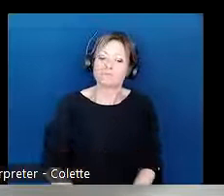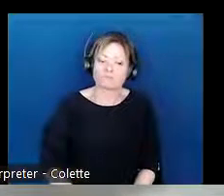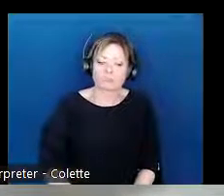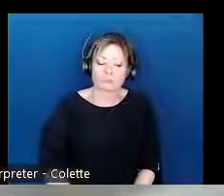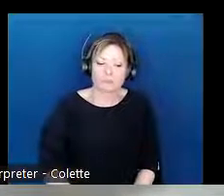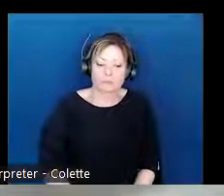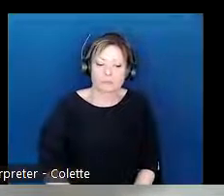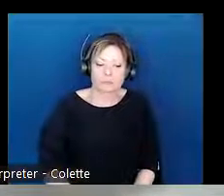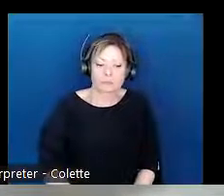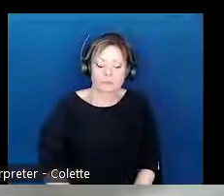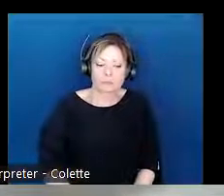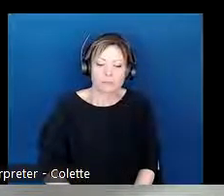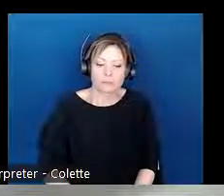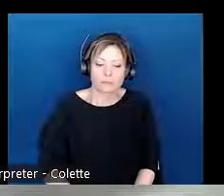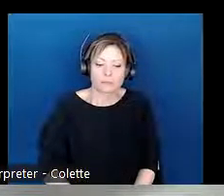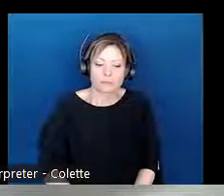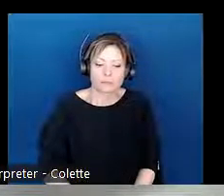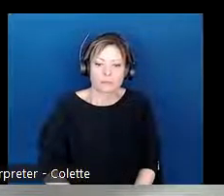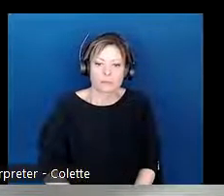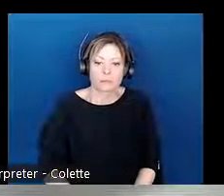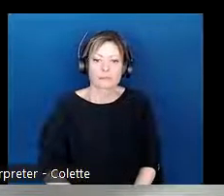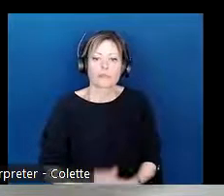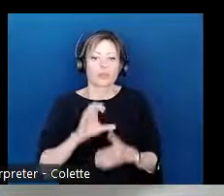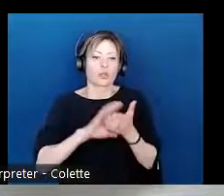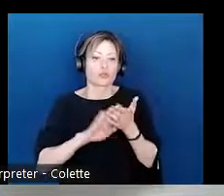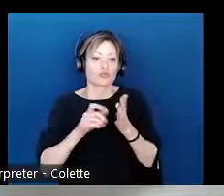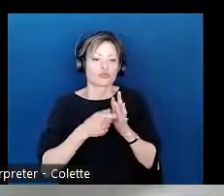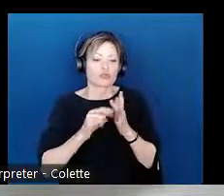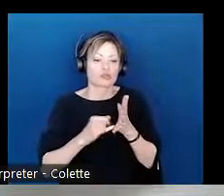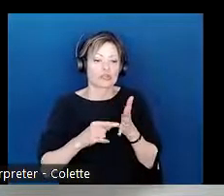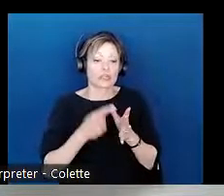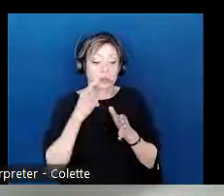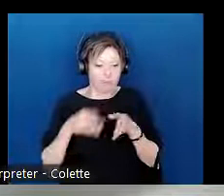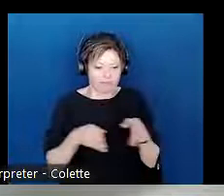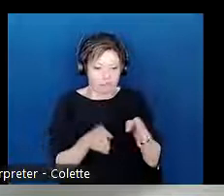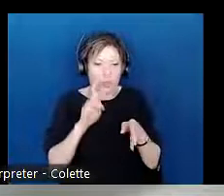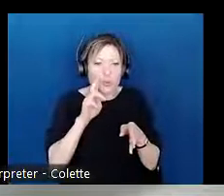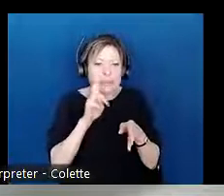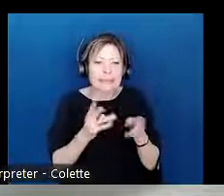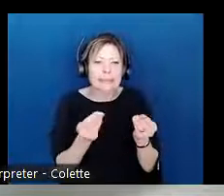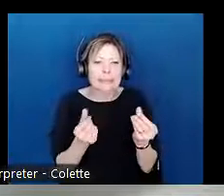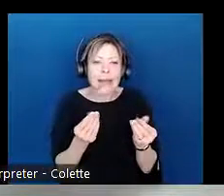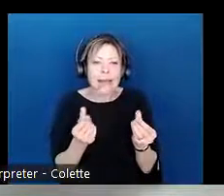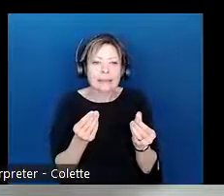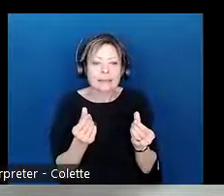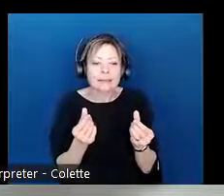So you can really see how Sandy the heathland habitat is and that's partly due to that nutrient